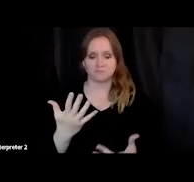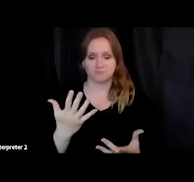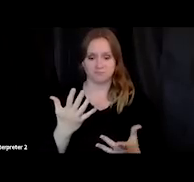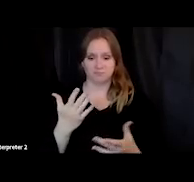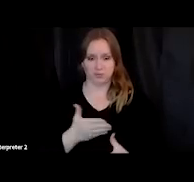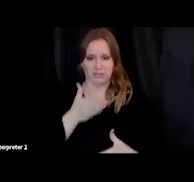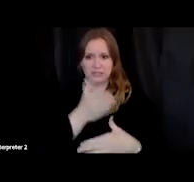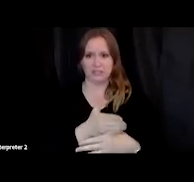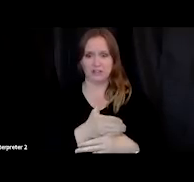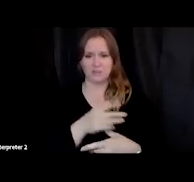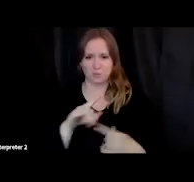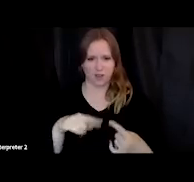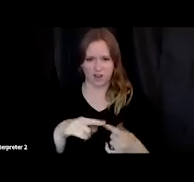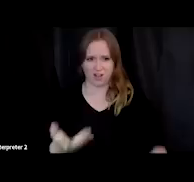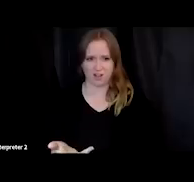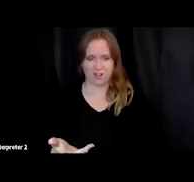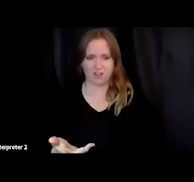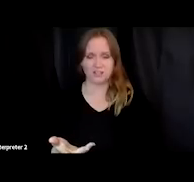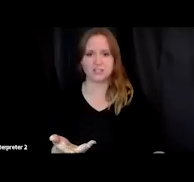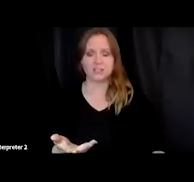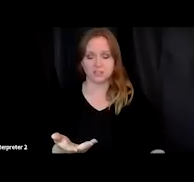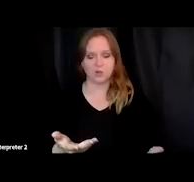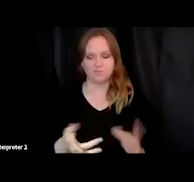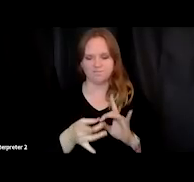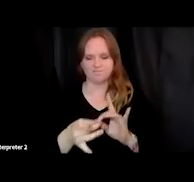So when it comes to hoarding, I think it, depending on